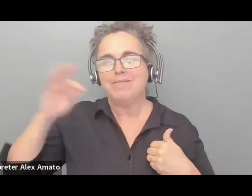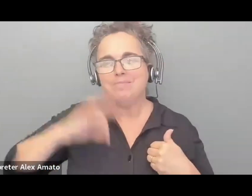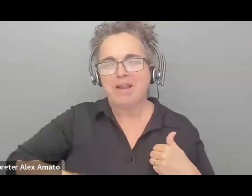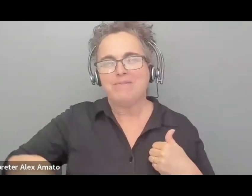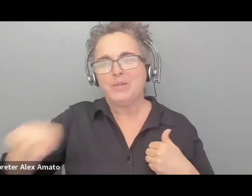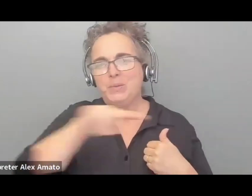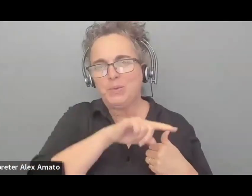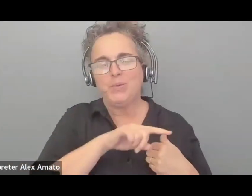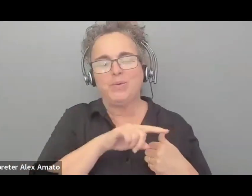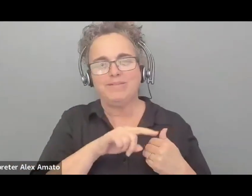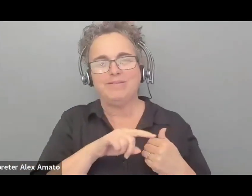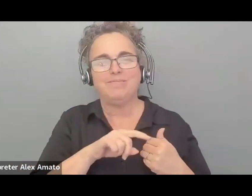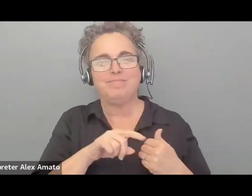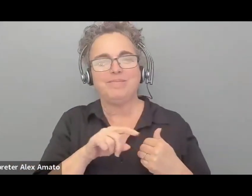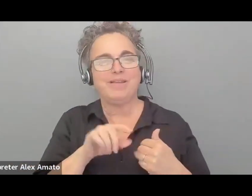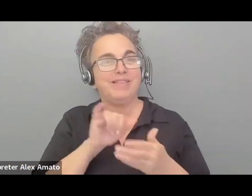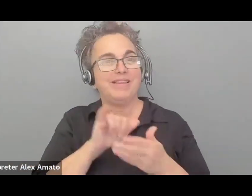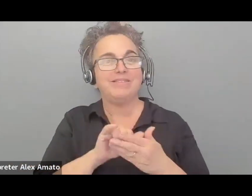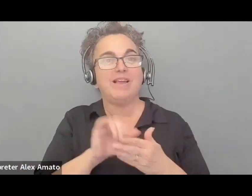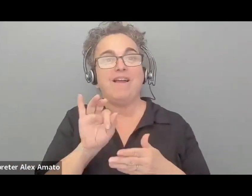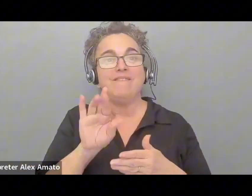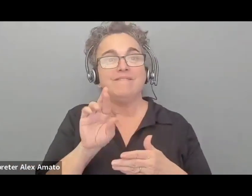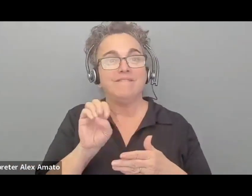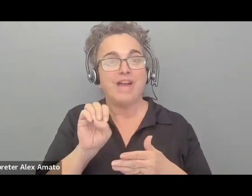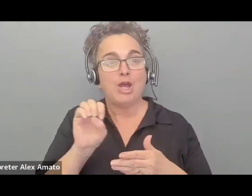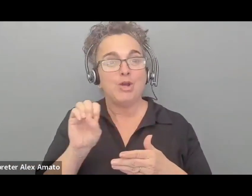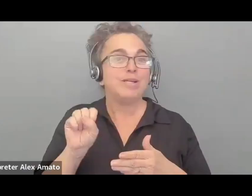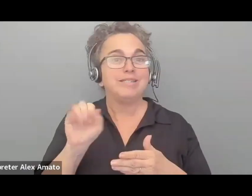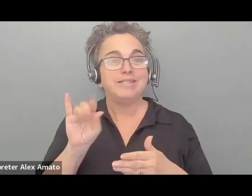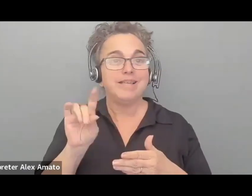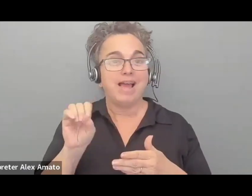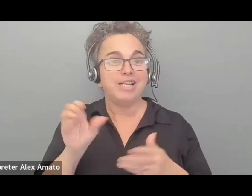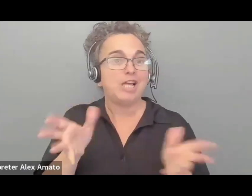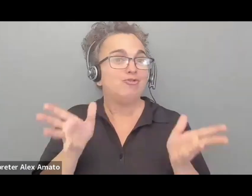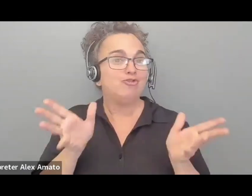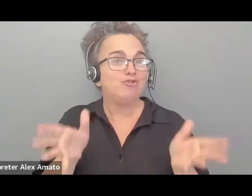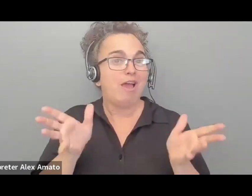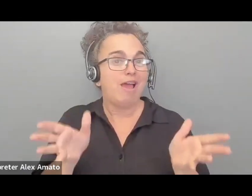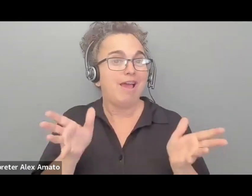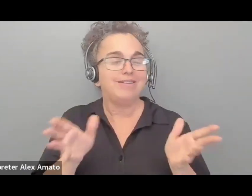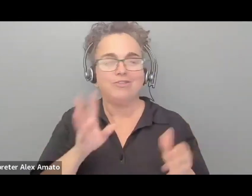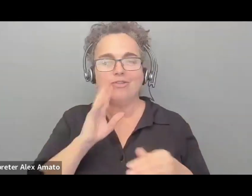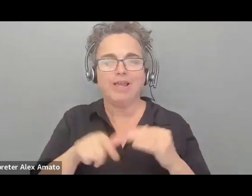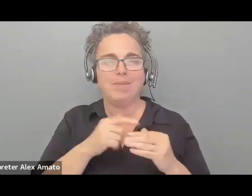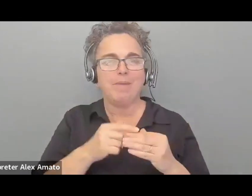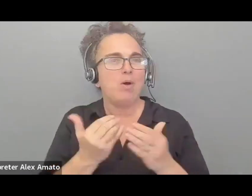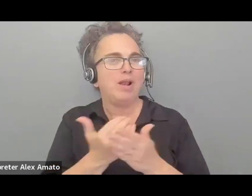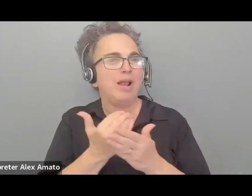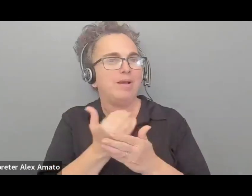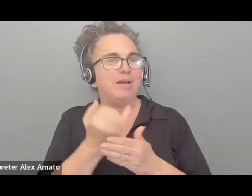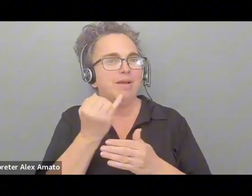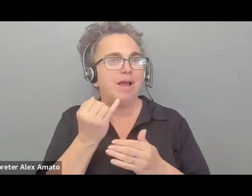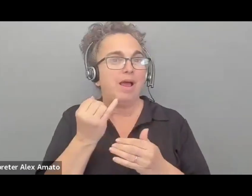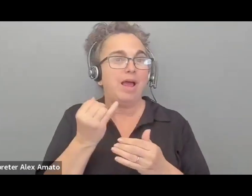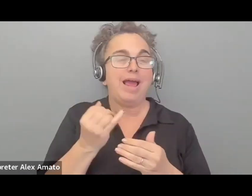It's a fireside chat and it'll be talking about emerging accessibility professionals. What does that look like?